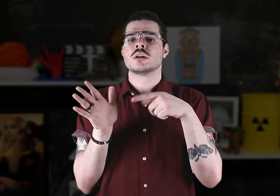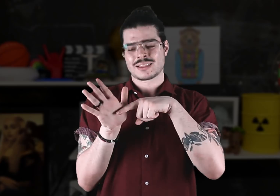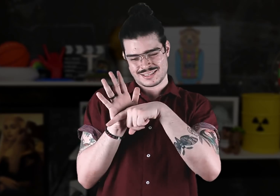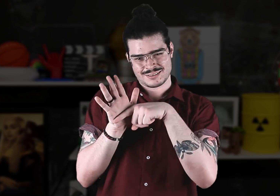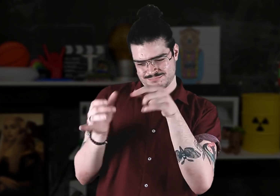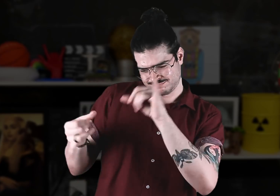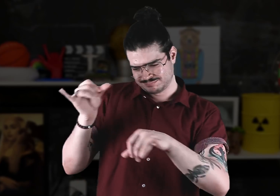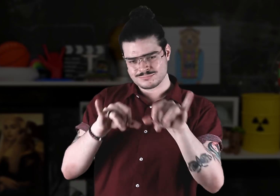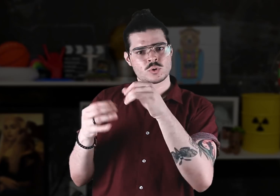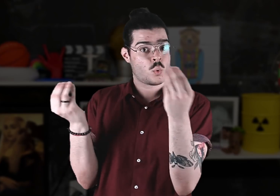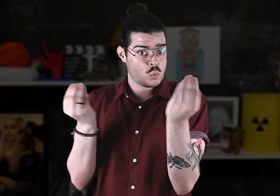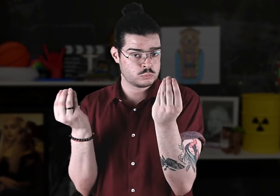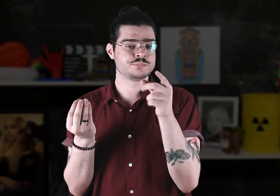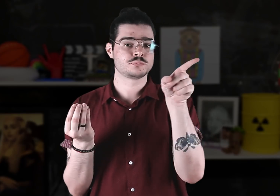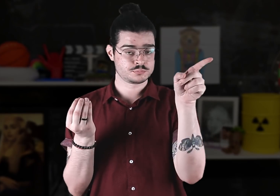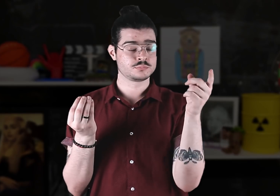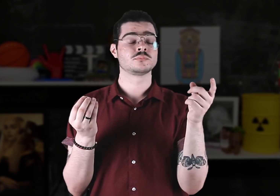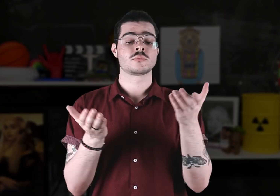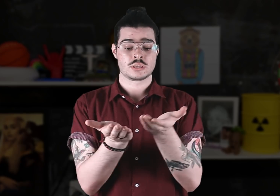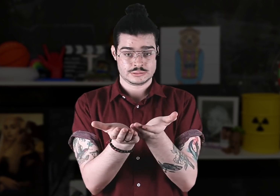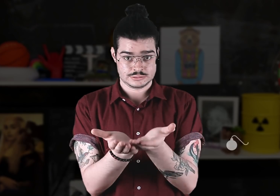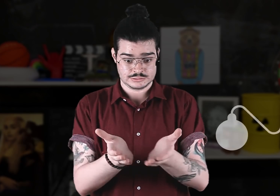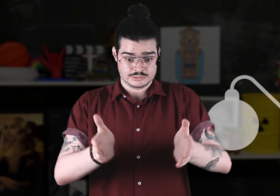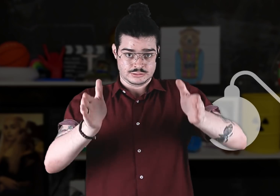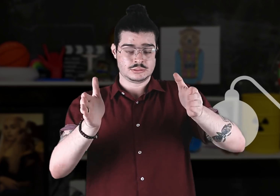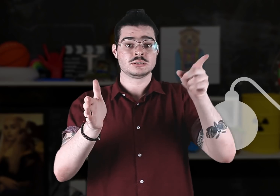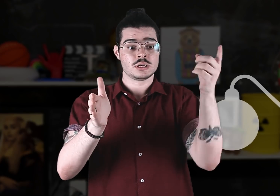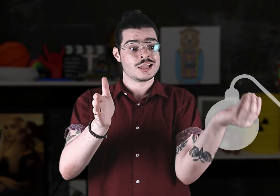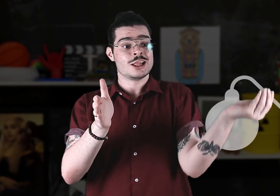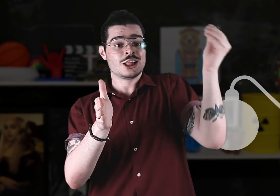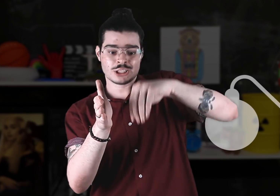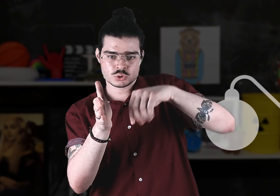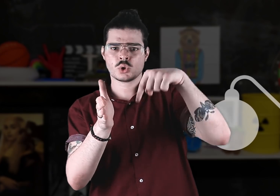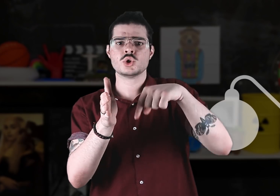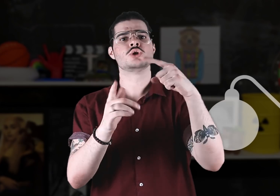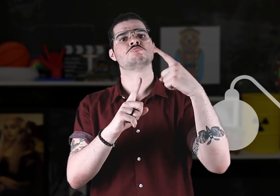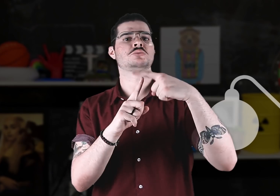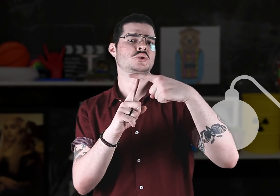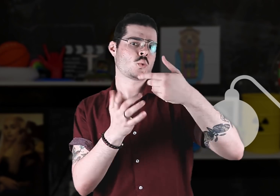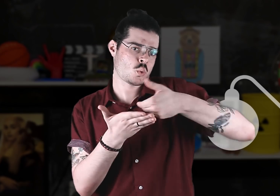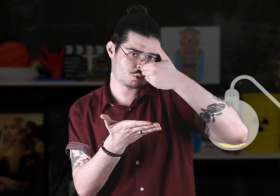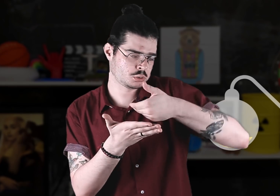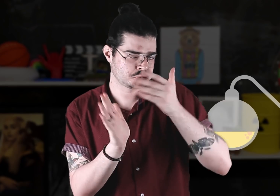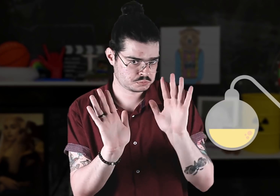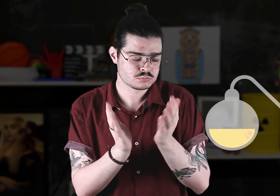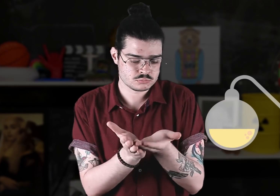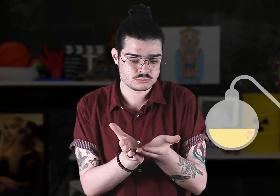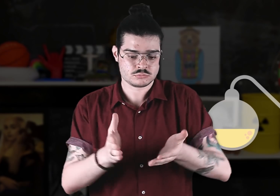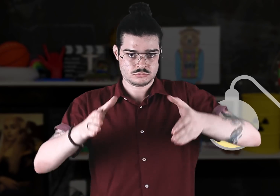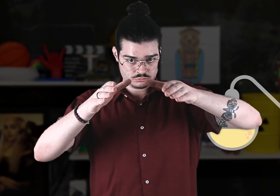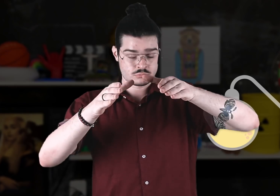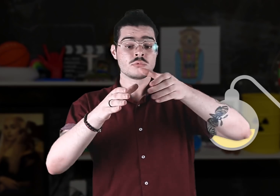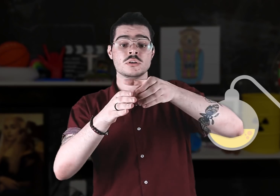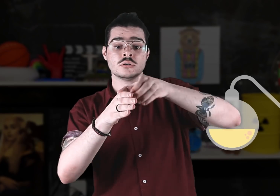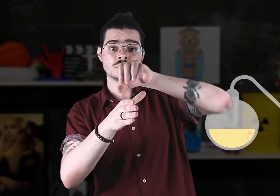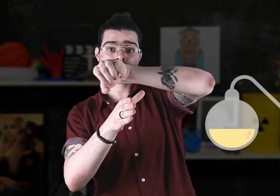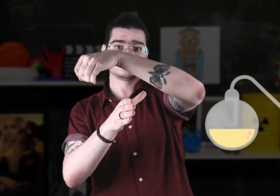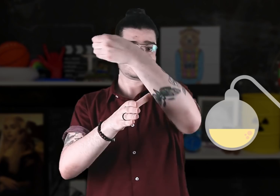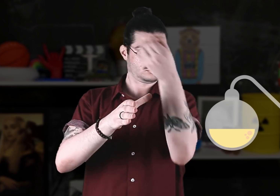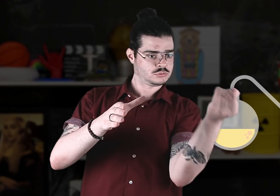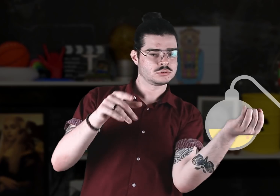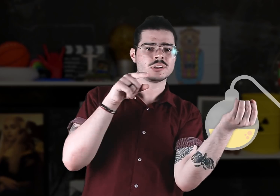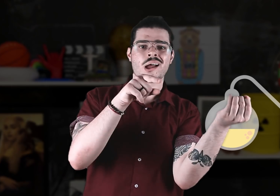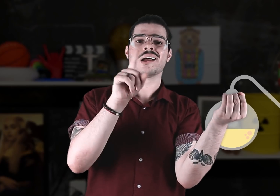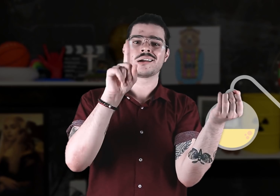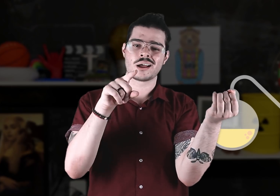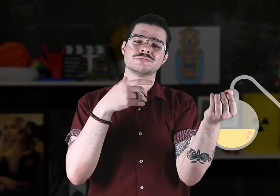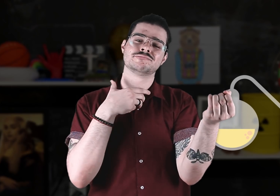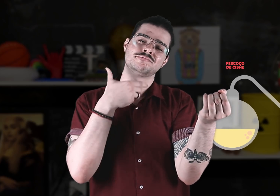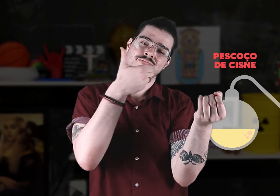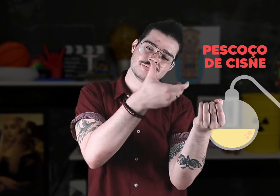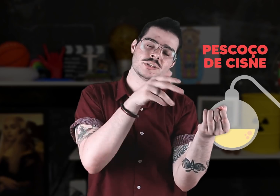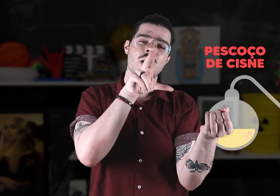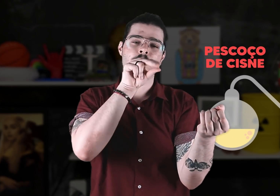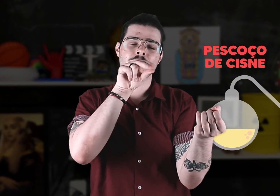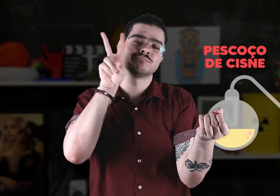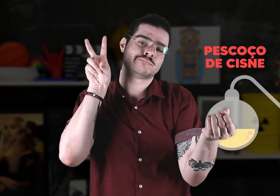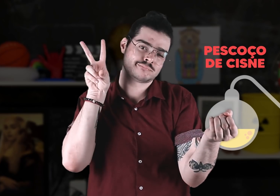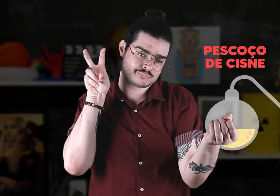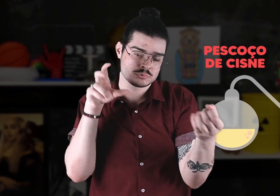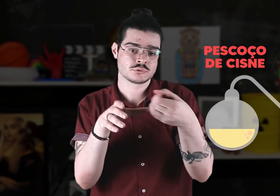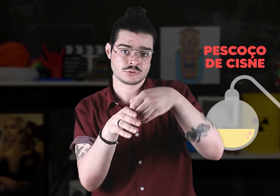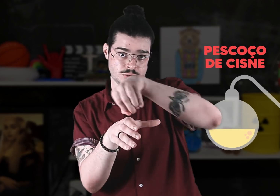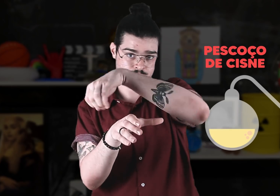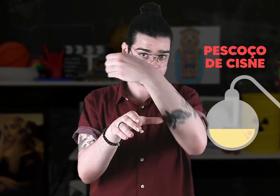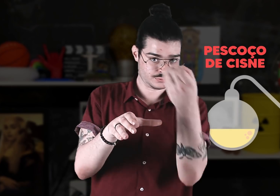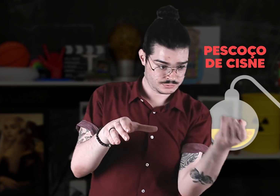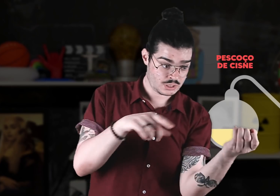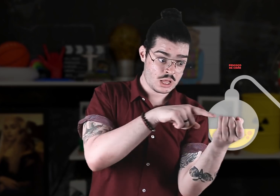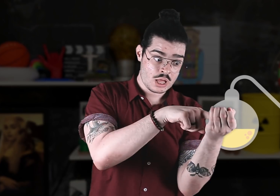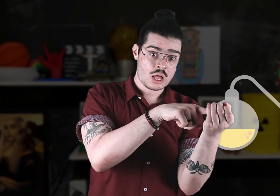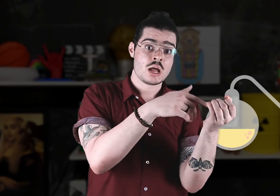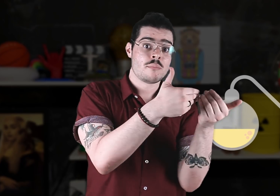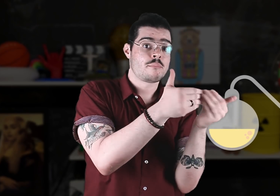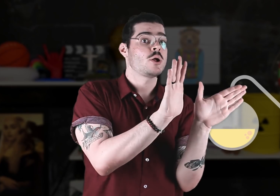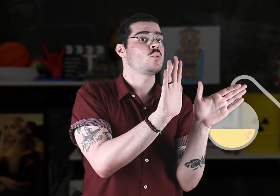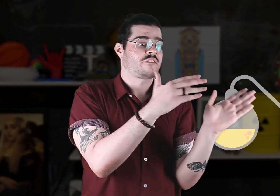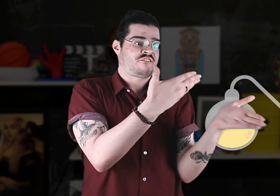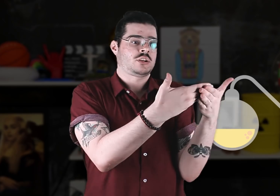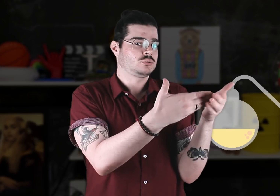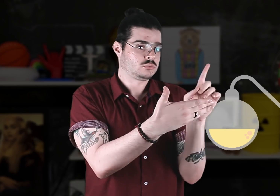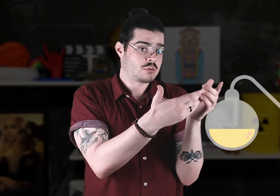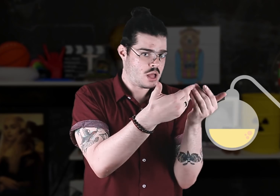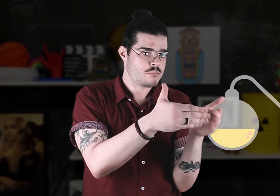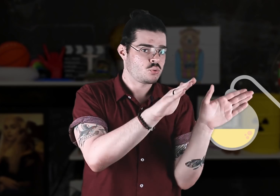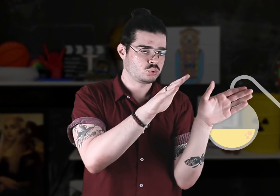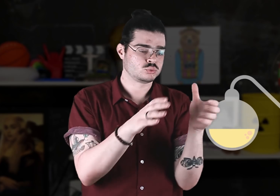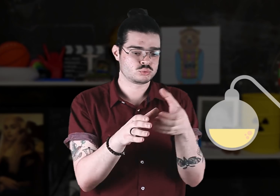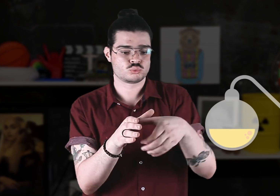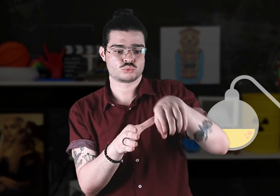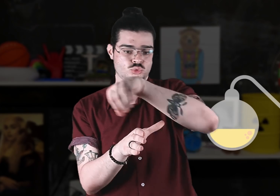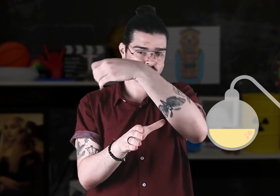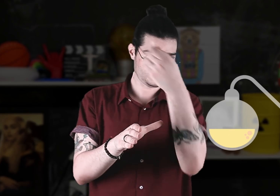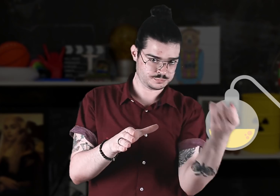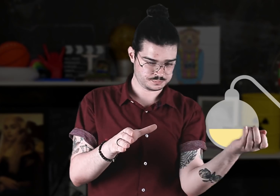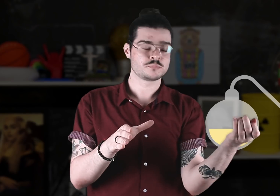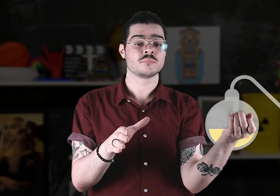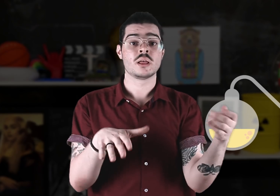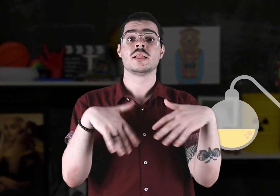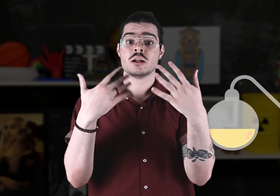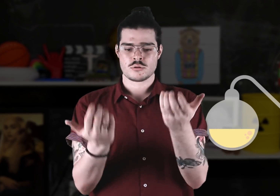He put a type of soup in the jar with an open “swan neck”,